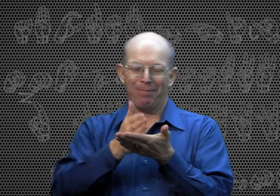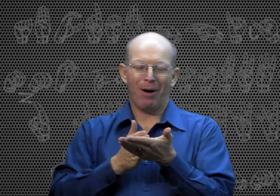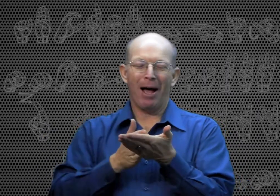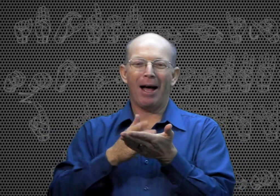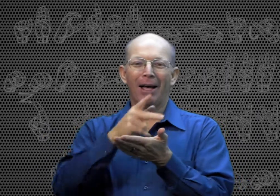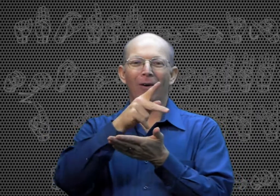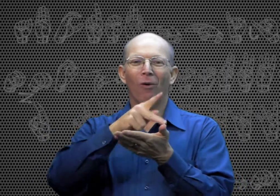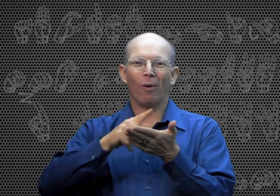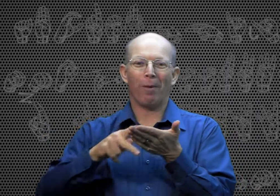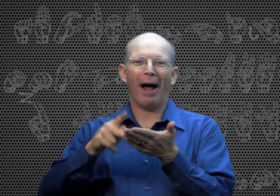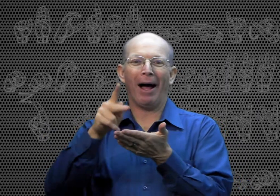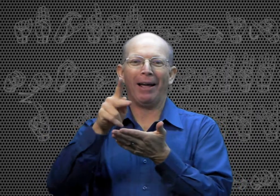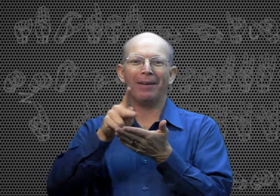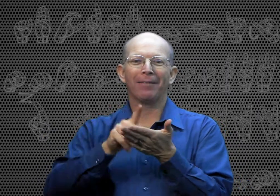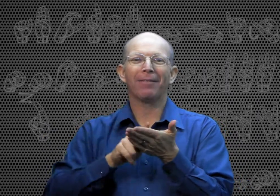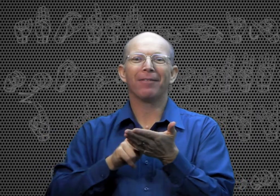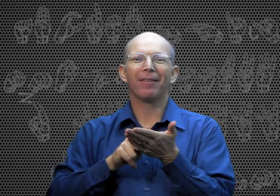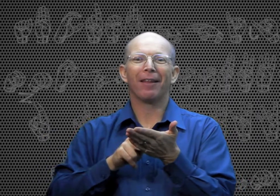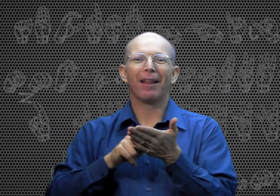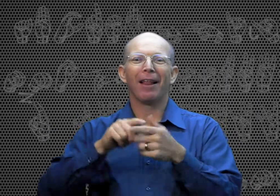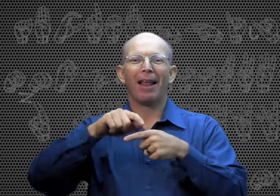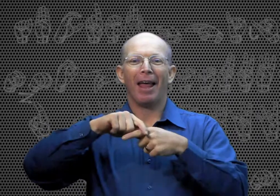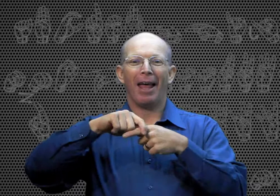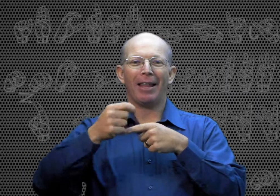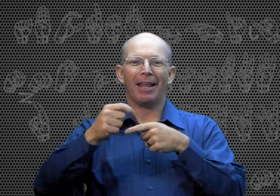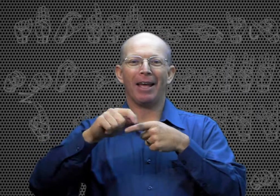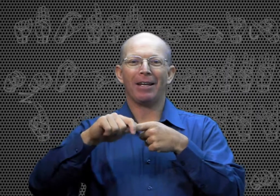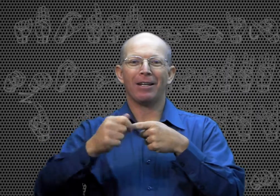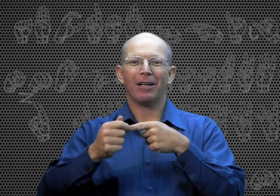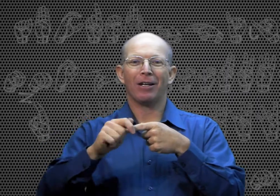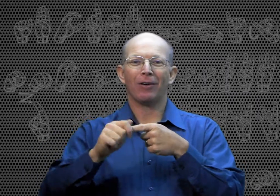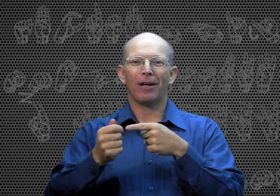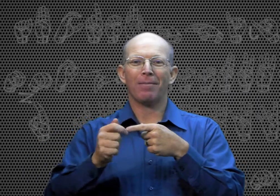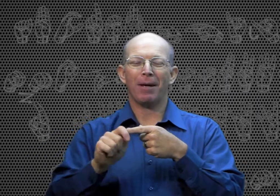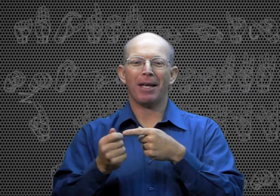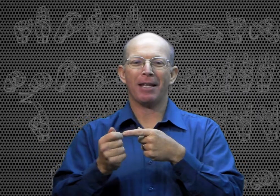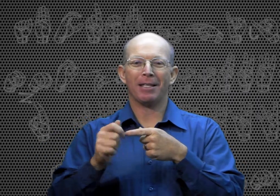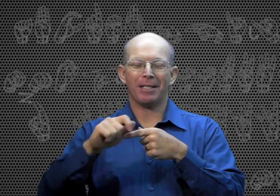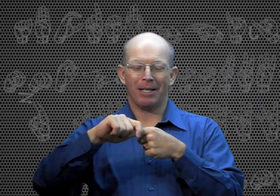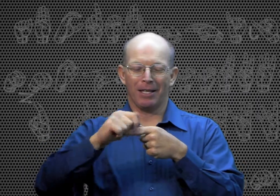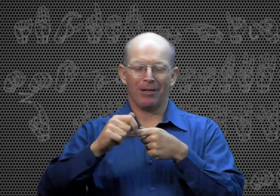PIE or PIE And then GREEN BEANS